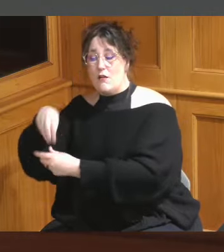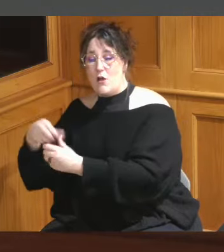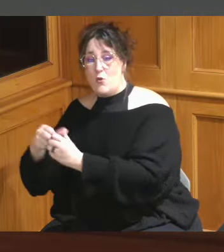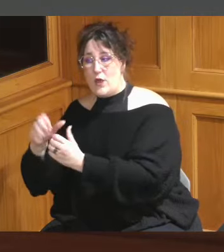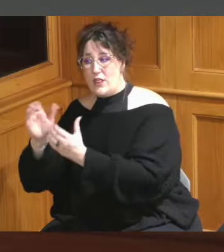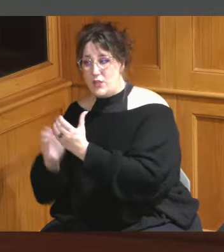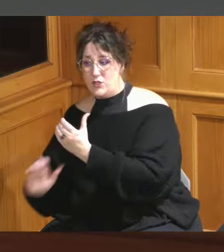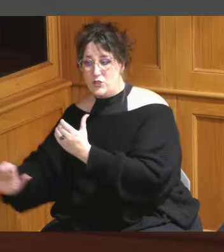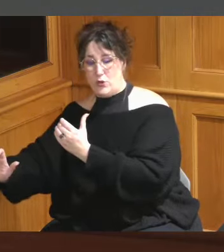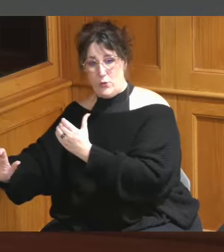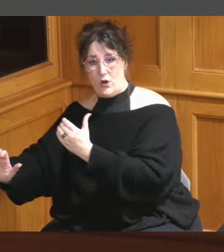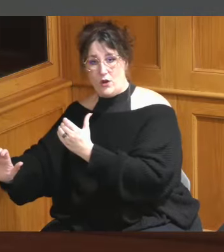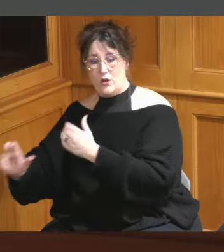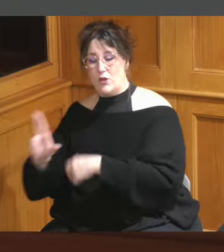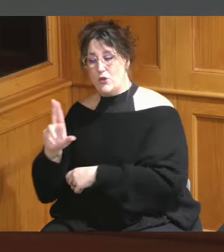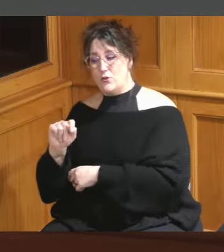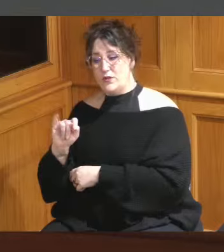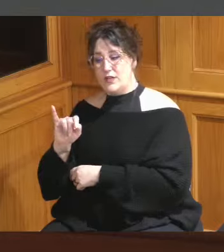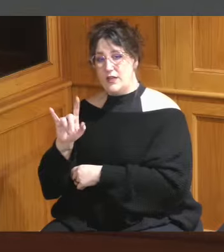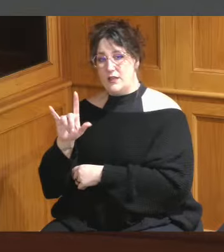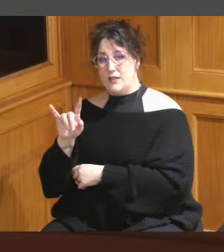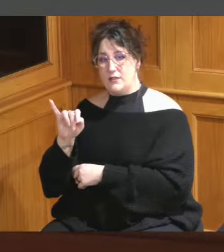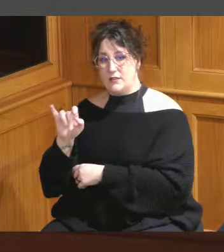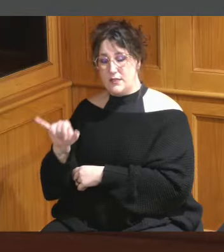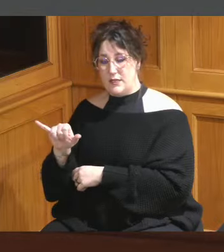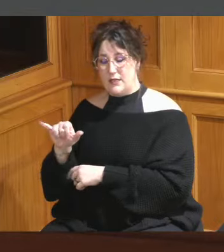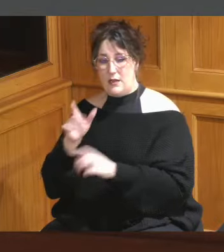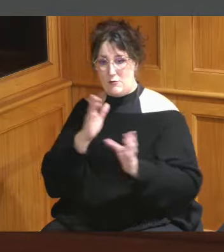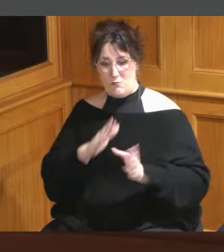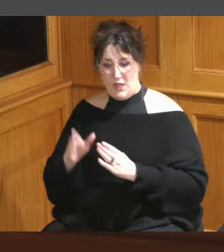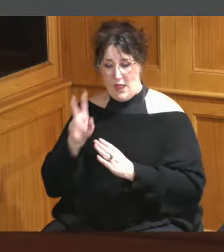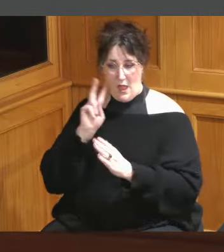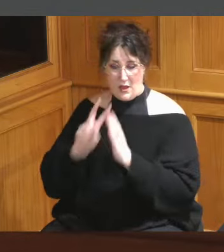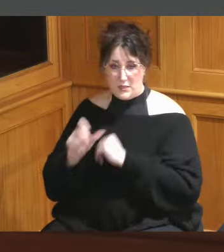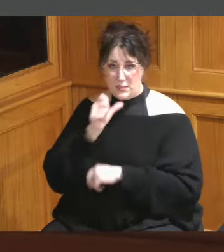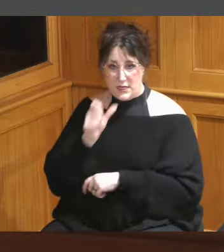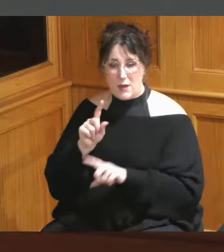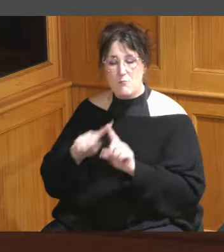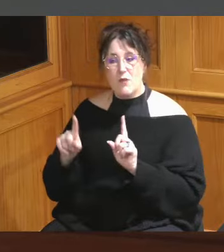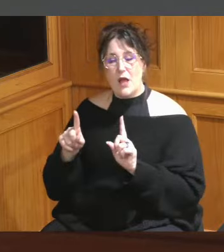this the utility was not otherwise planning to do anything for. but it does serve to the benefit of